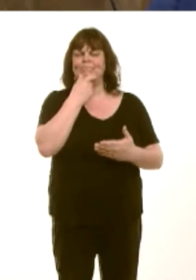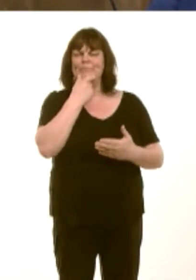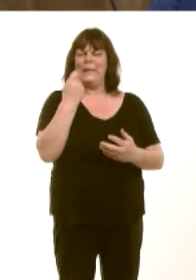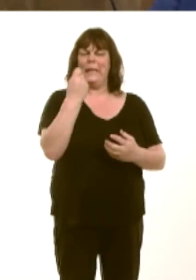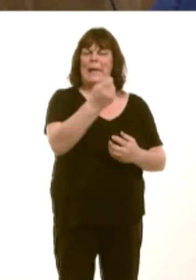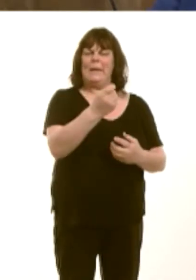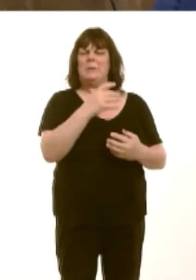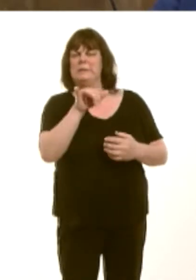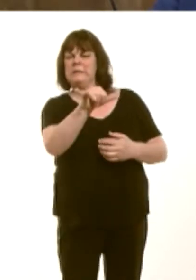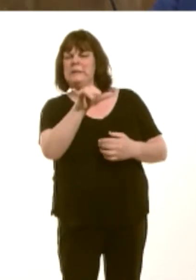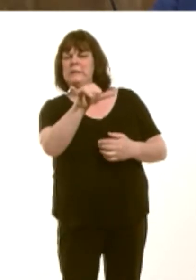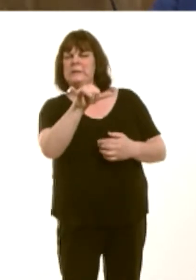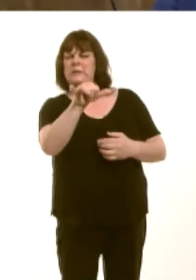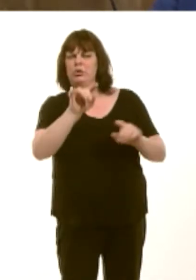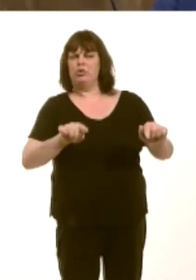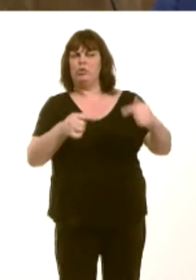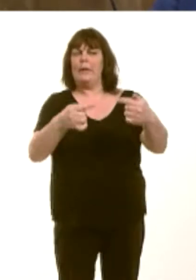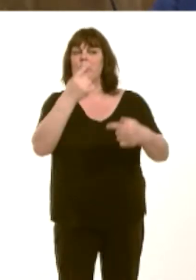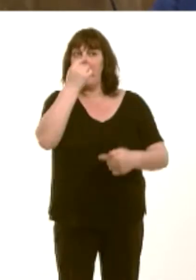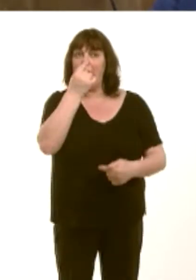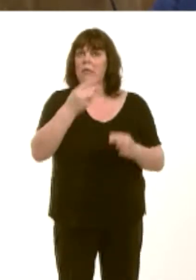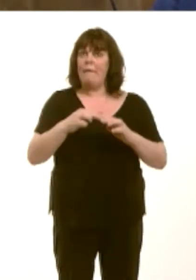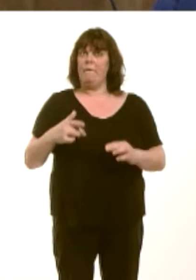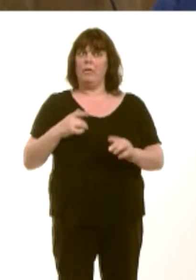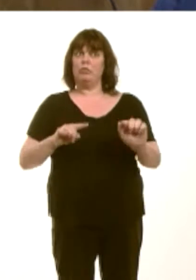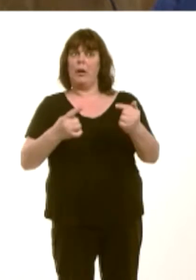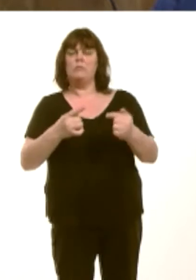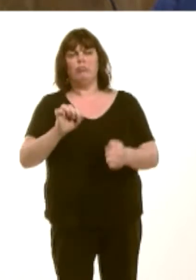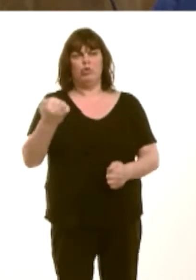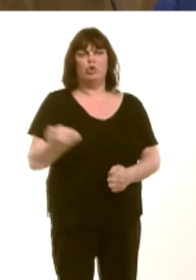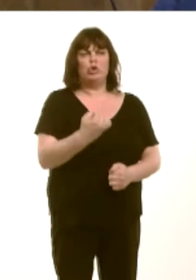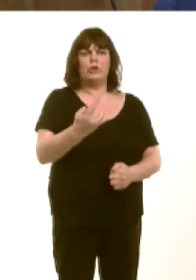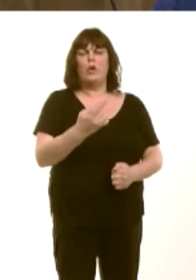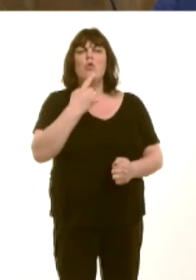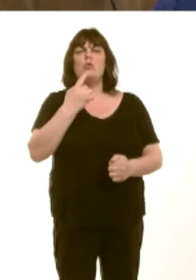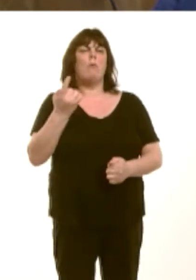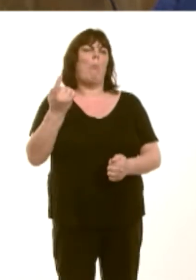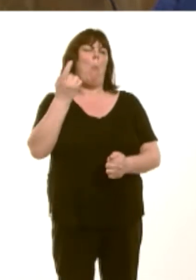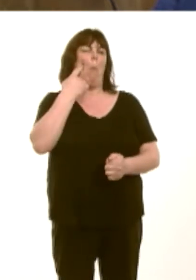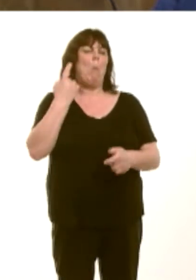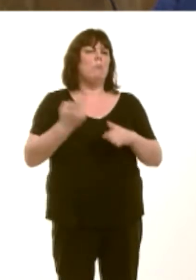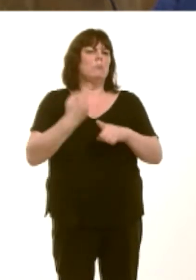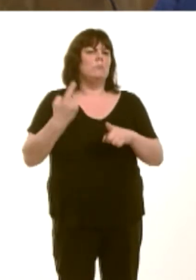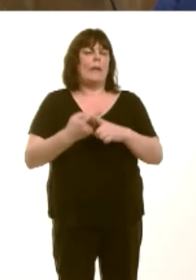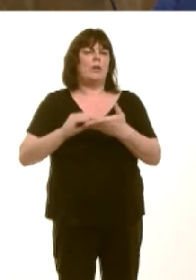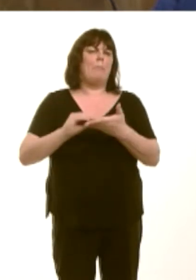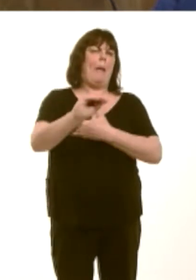encourage them to do so if they feel that that is the right thing to do, rather than looking, necessarily, to settle at the earliest opportunity where thatís not appropriate.